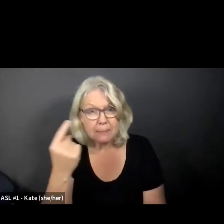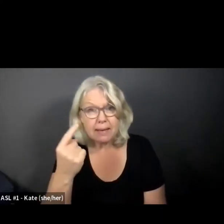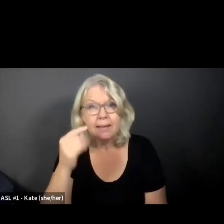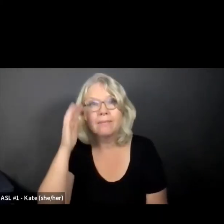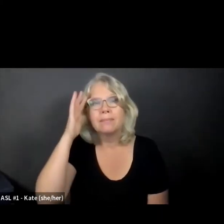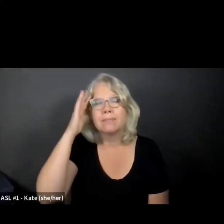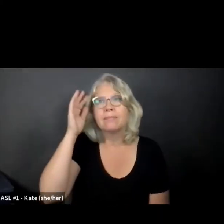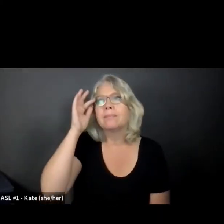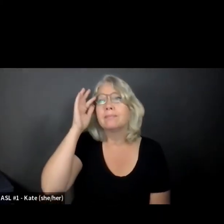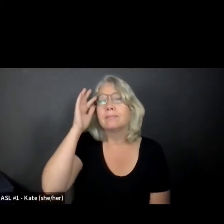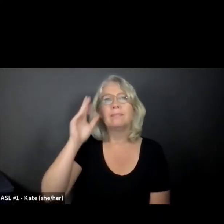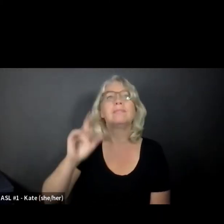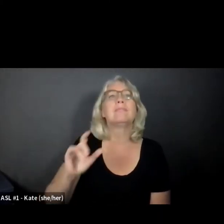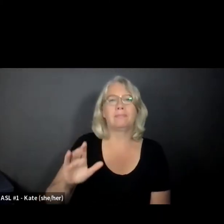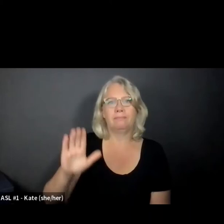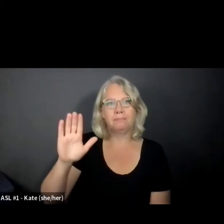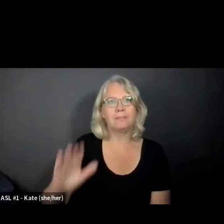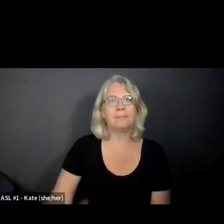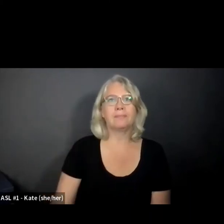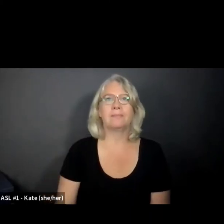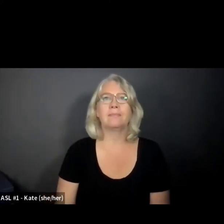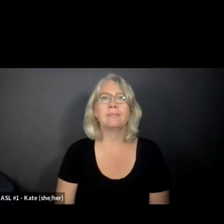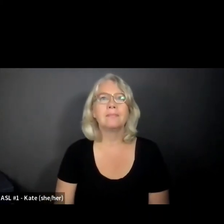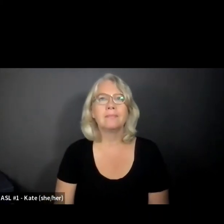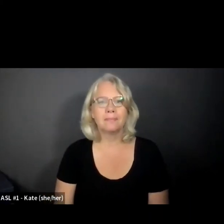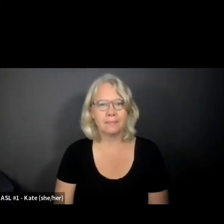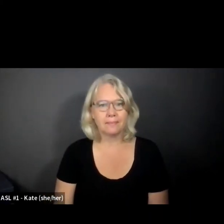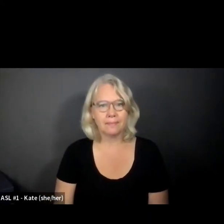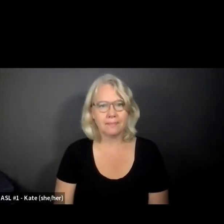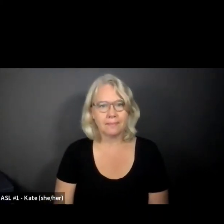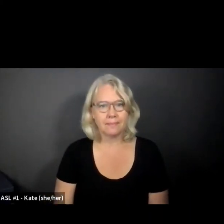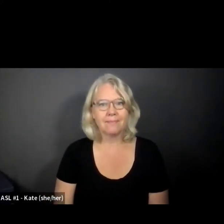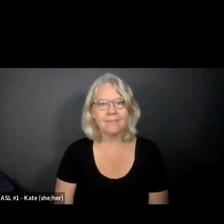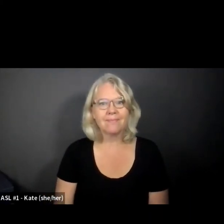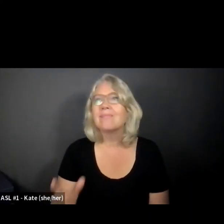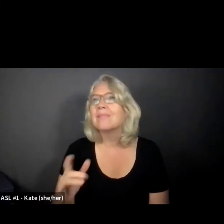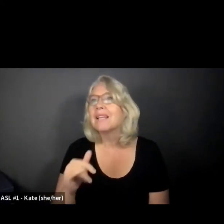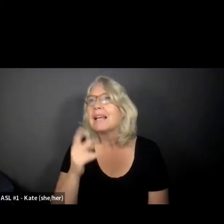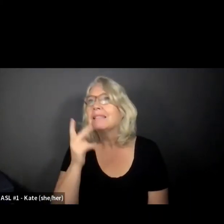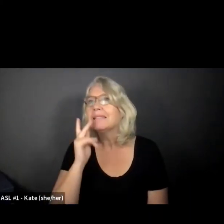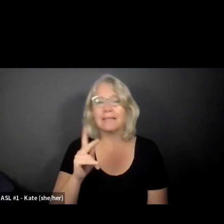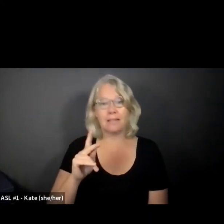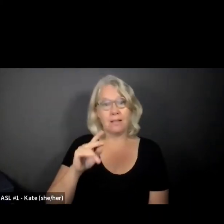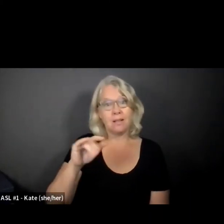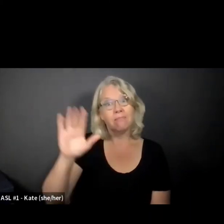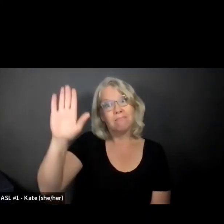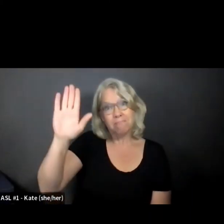MY NAME IS JANET RODRIQUEZ. Douglas Waxman : THANK YOU.